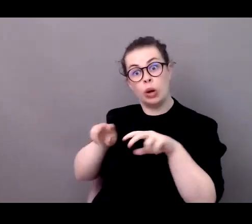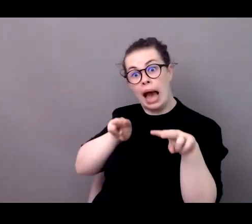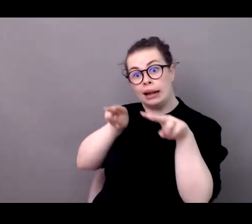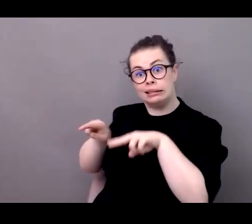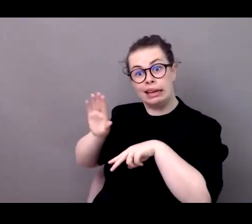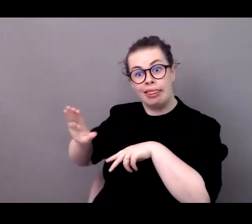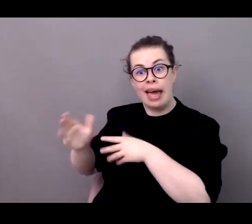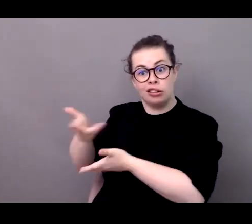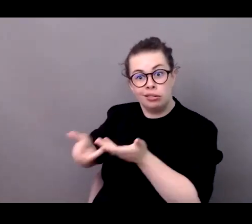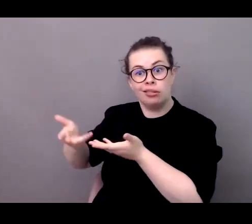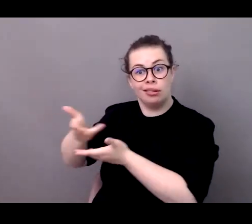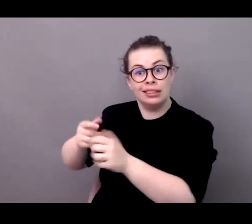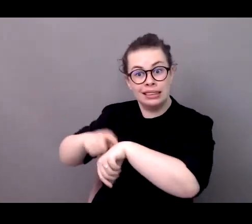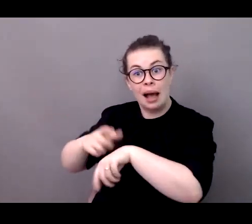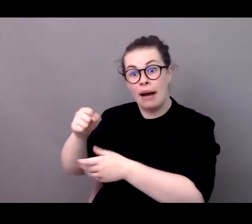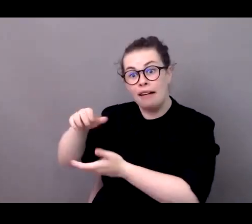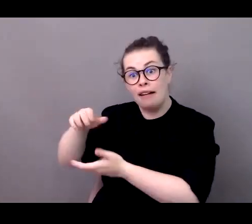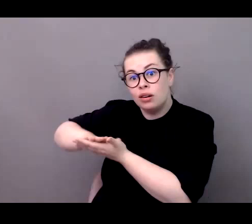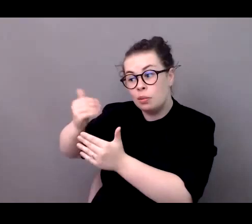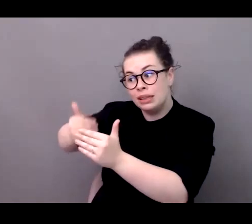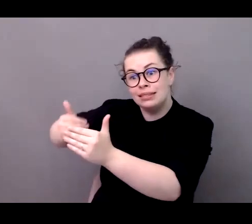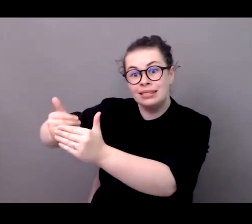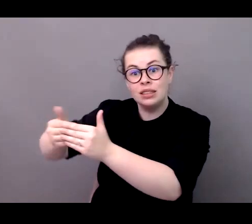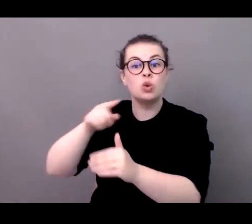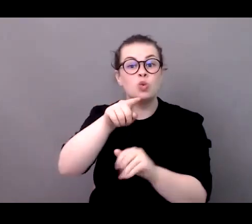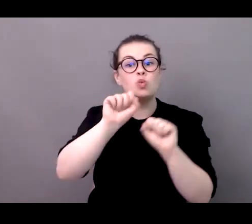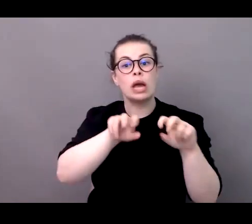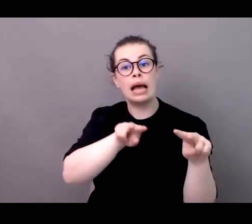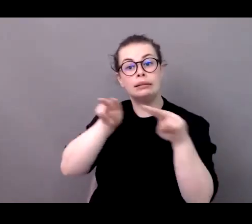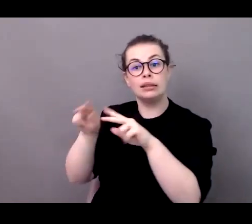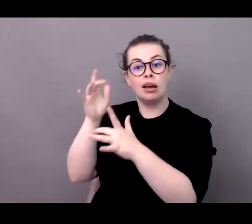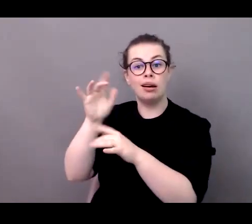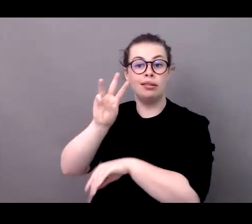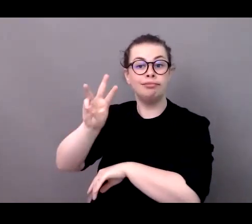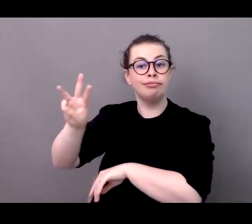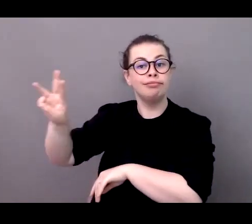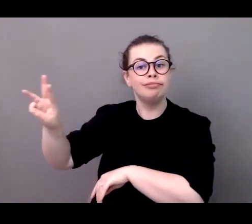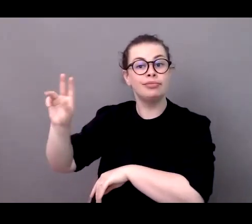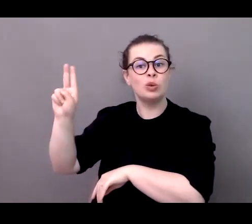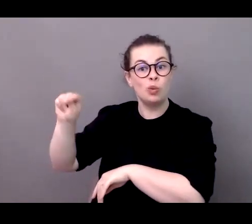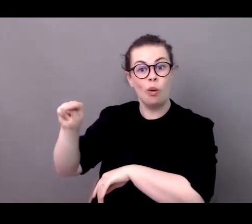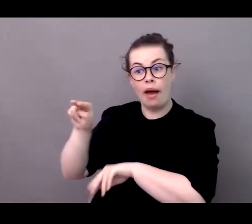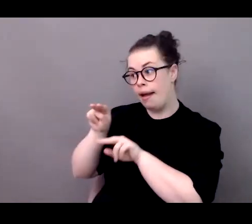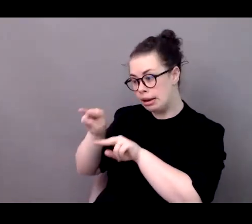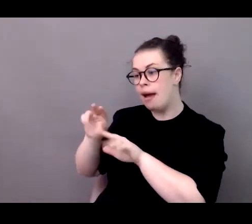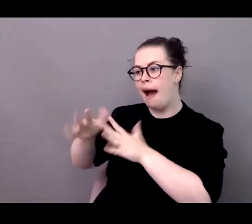archives. You can review some of the material from that, and it will also be worth listening